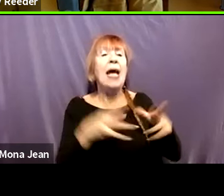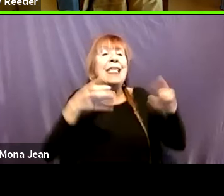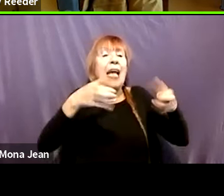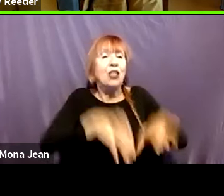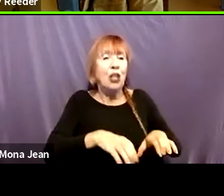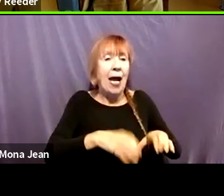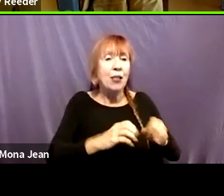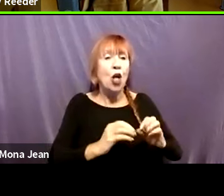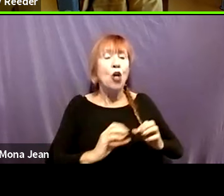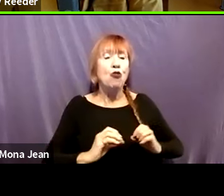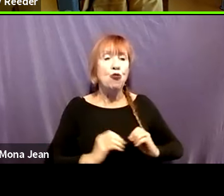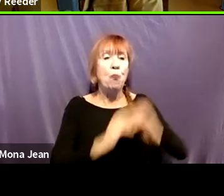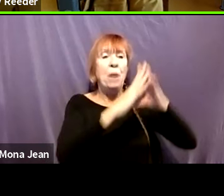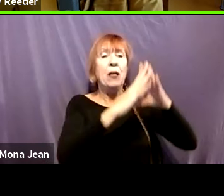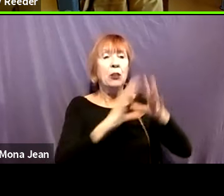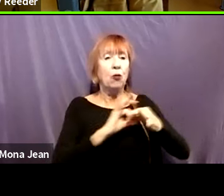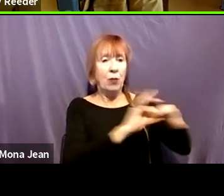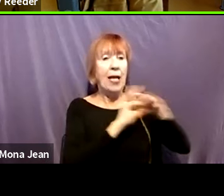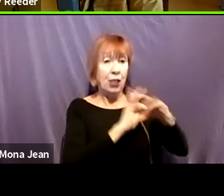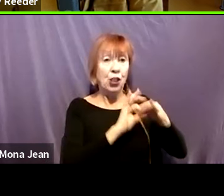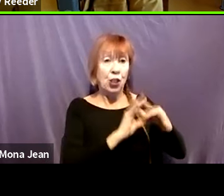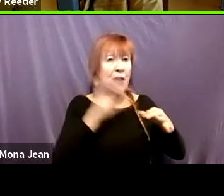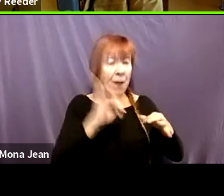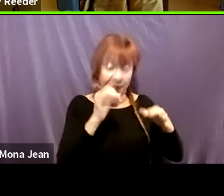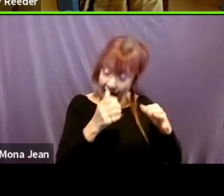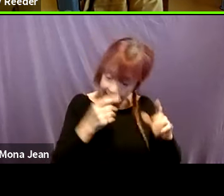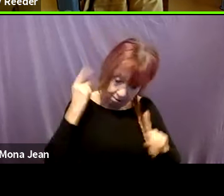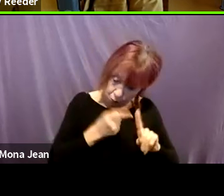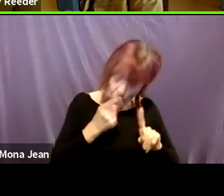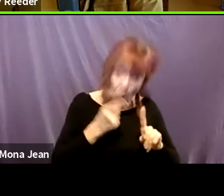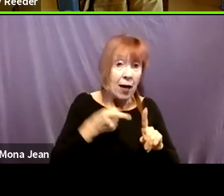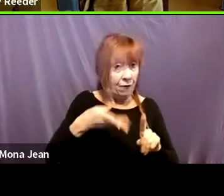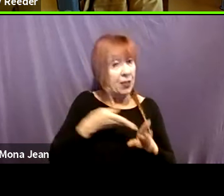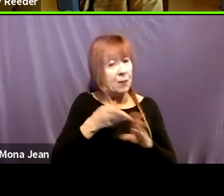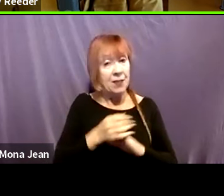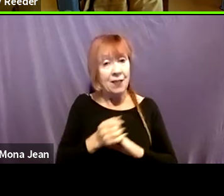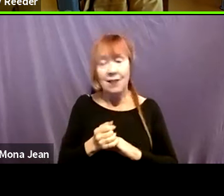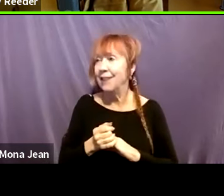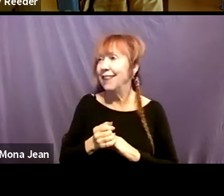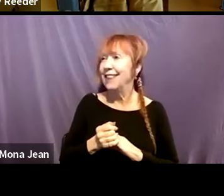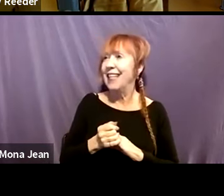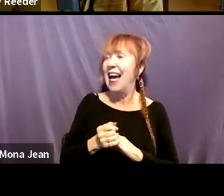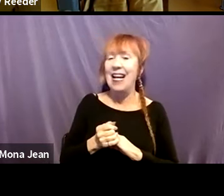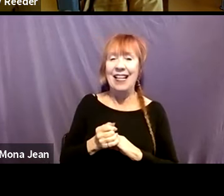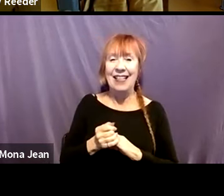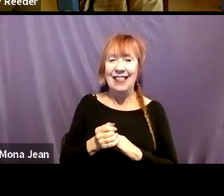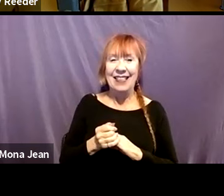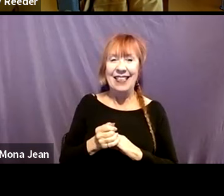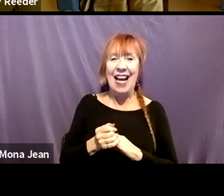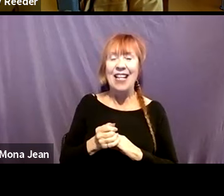in this industry. You don't get anything made by yourself. You don't get anything made by yourself at all.